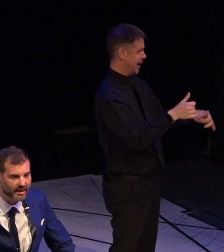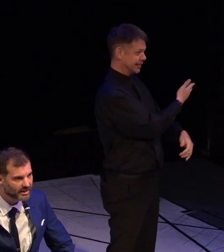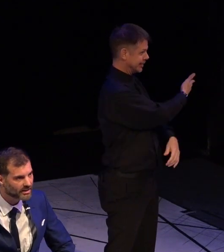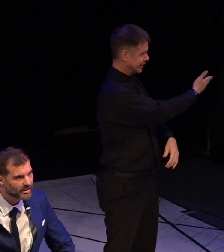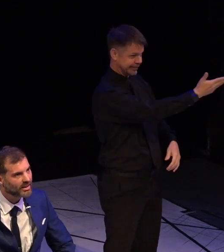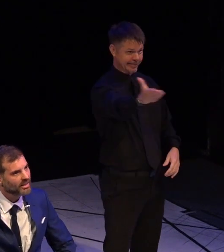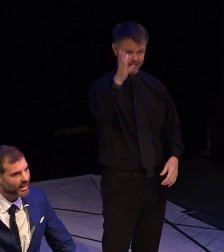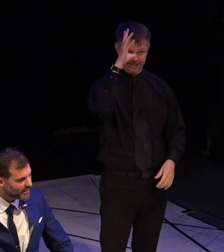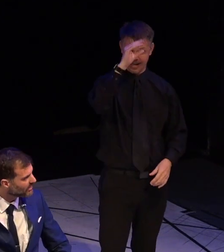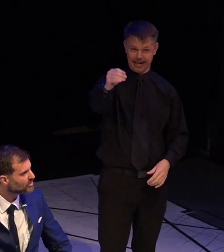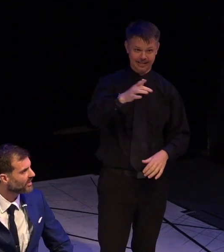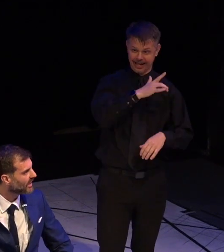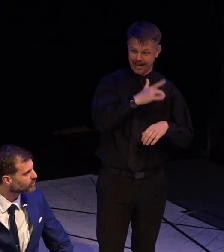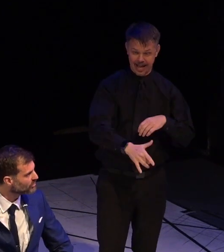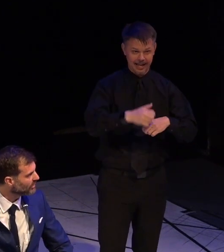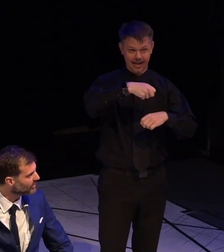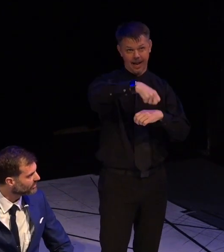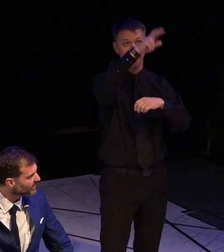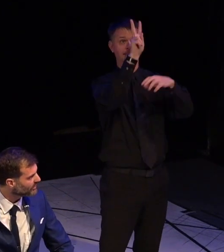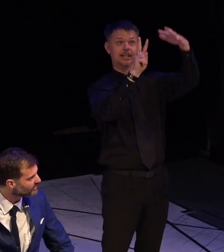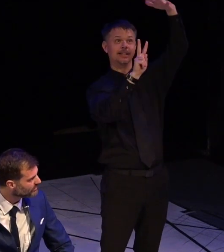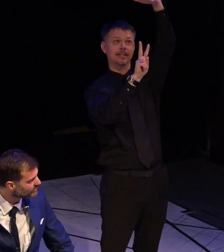naked, hanging upside down from a ceiling fan.